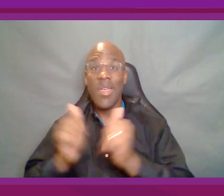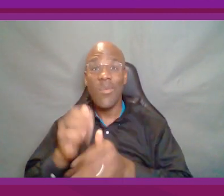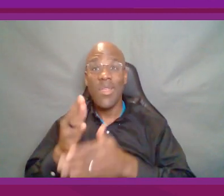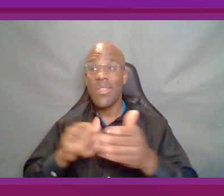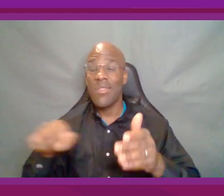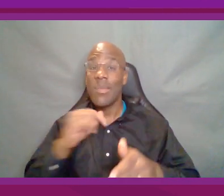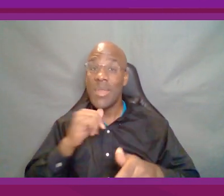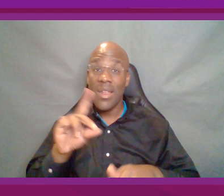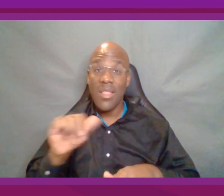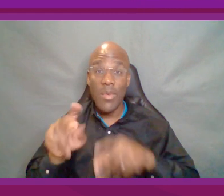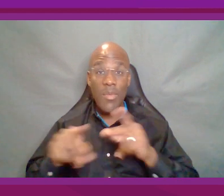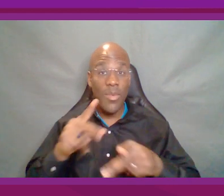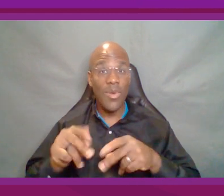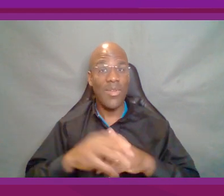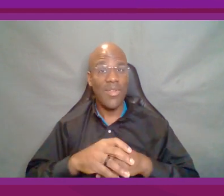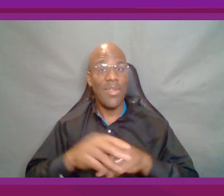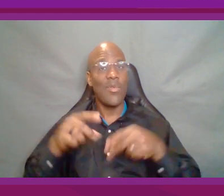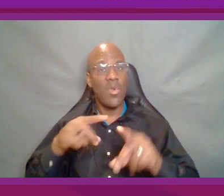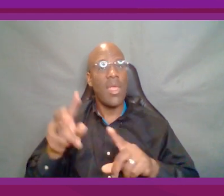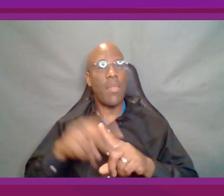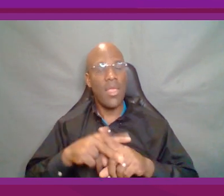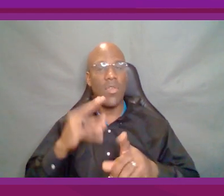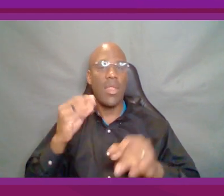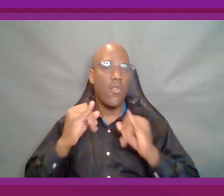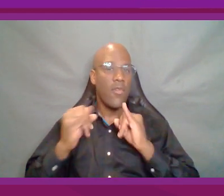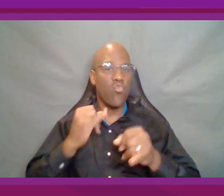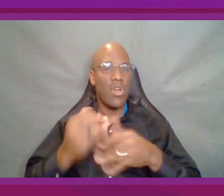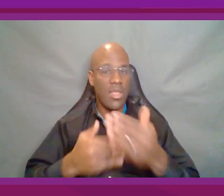individual in the application process and the work. But